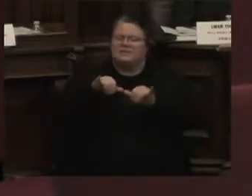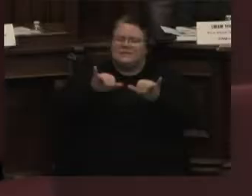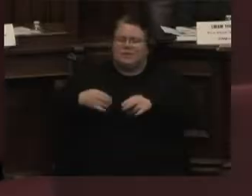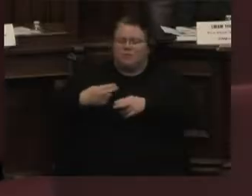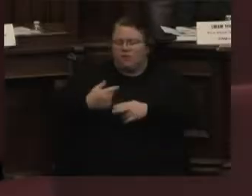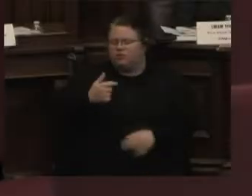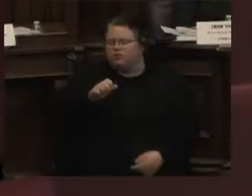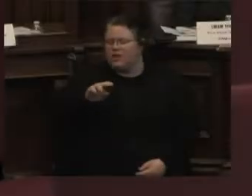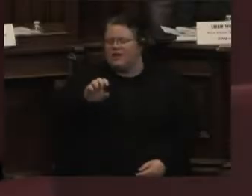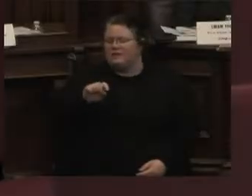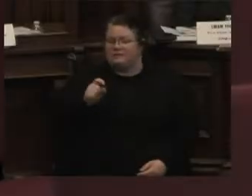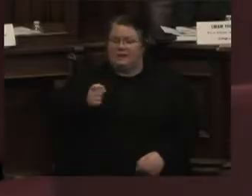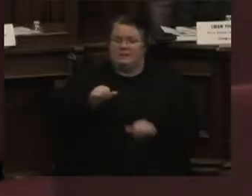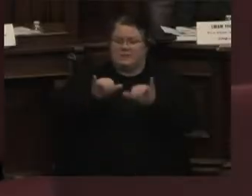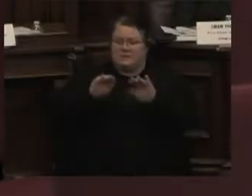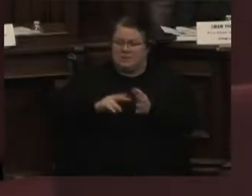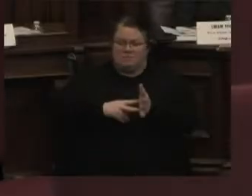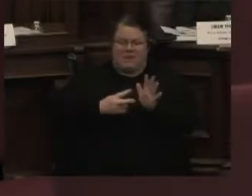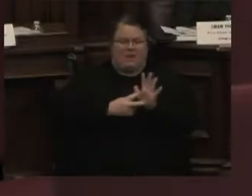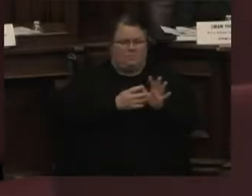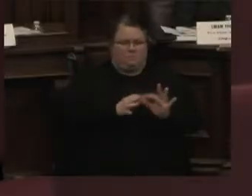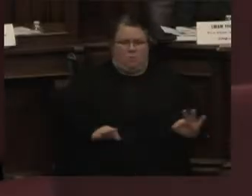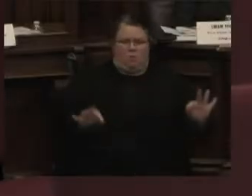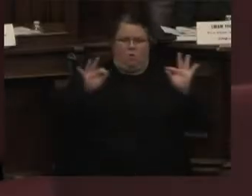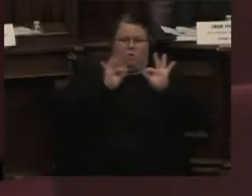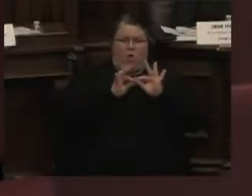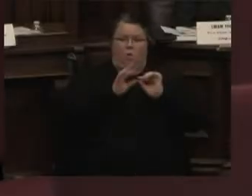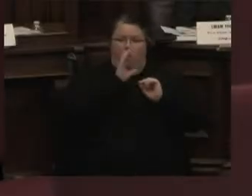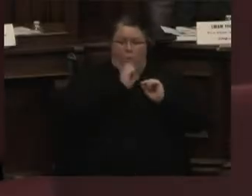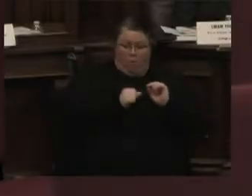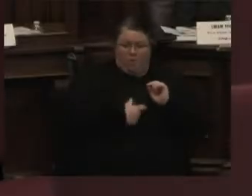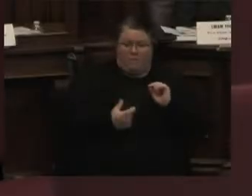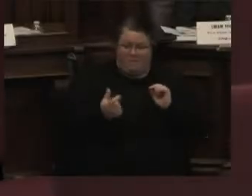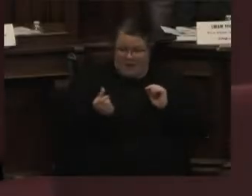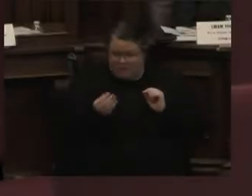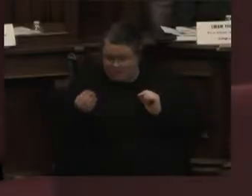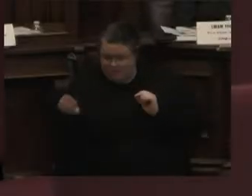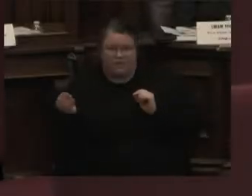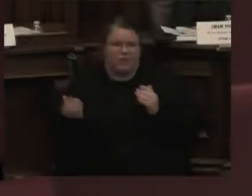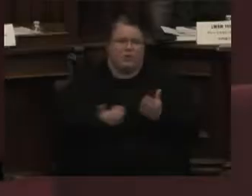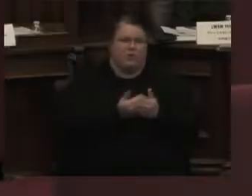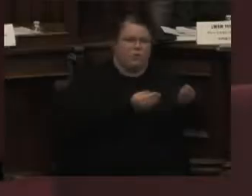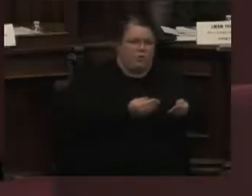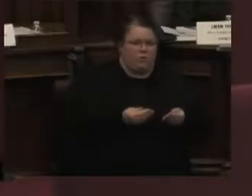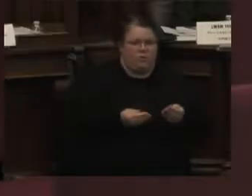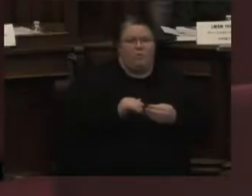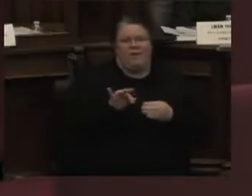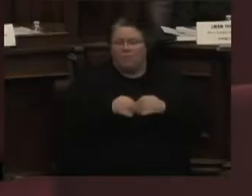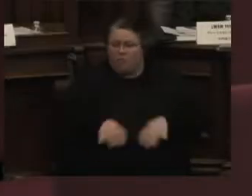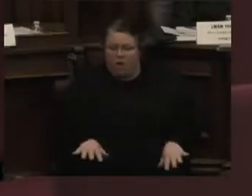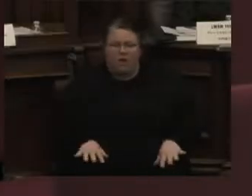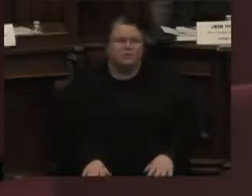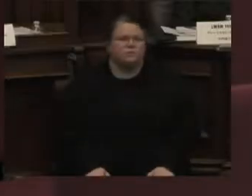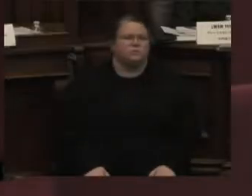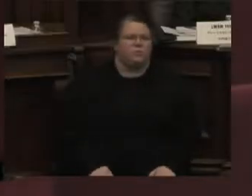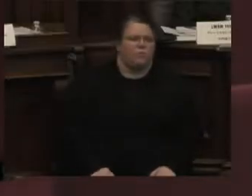our previous badges to get new ones because they're on a new system. So they wanted to make